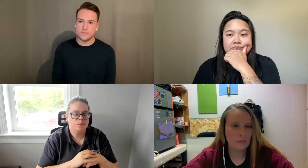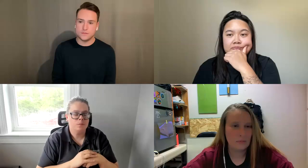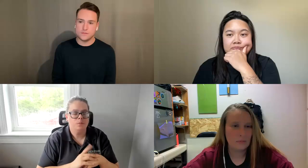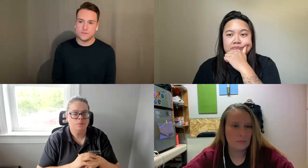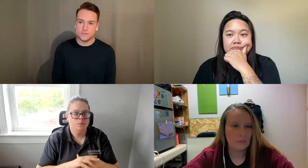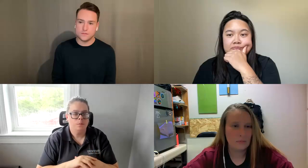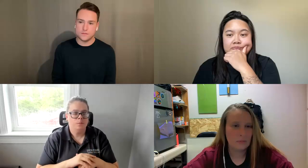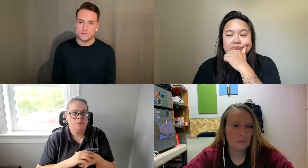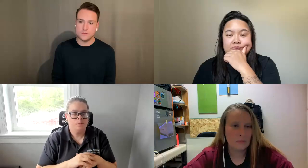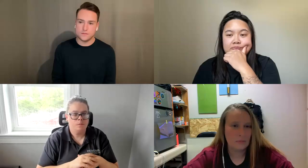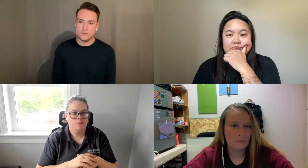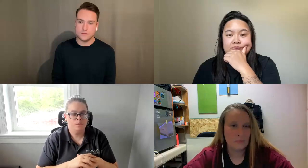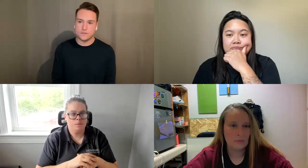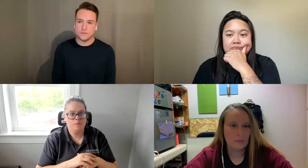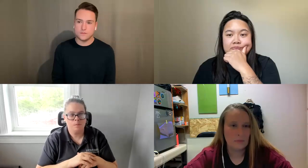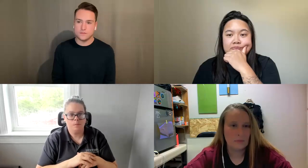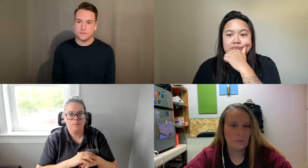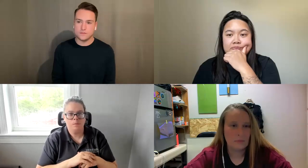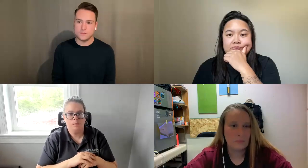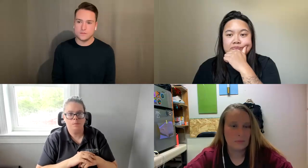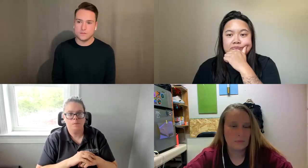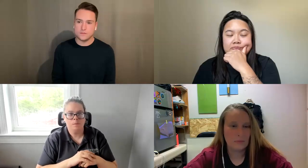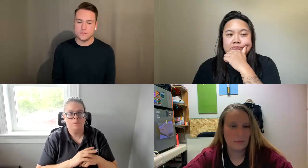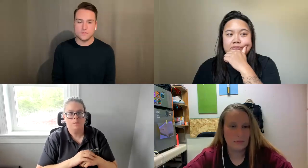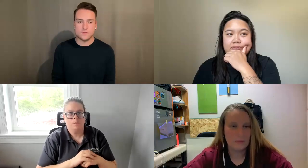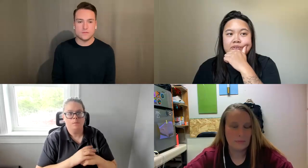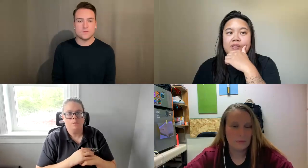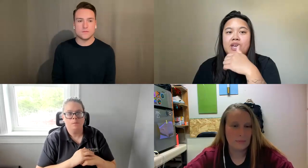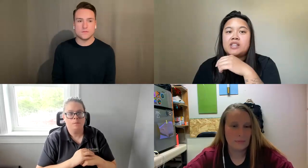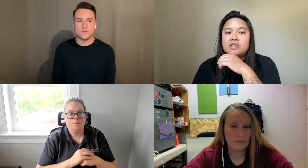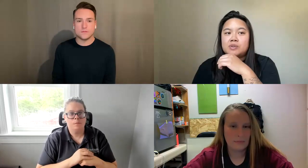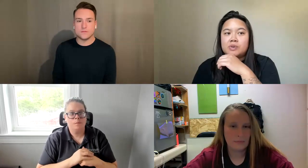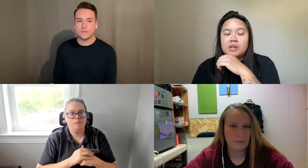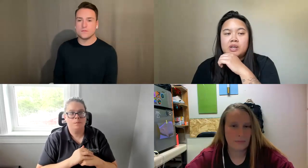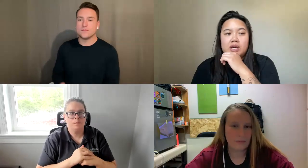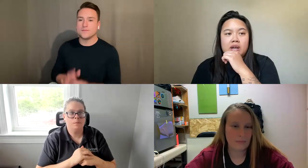and an experience to create that. Thank you.